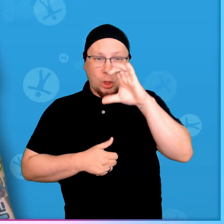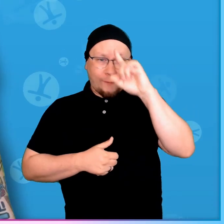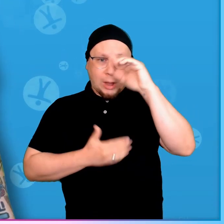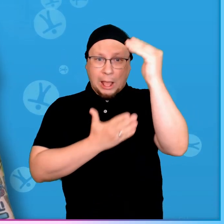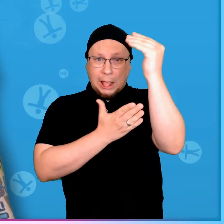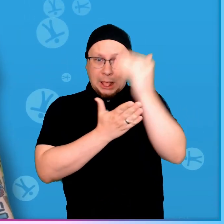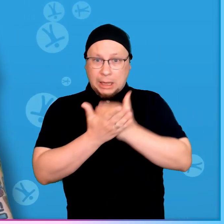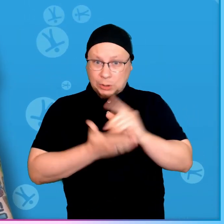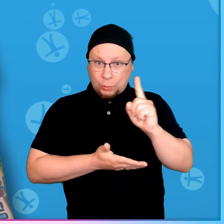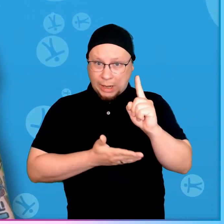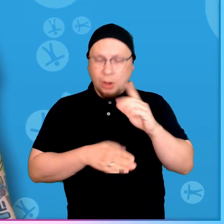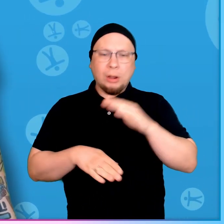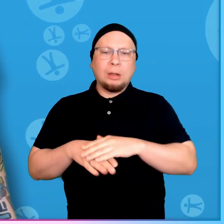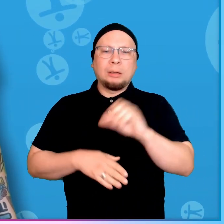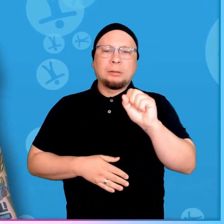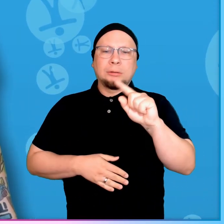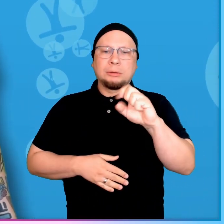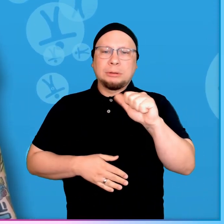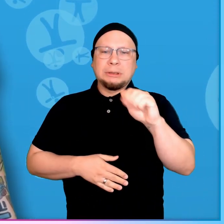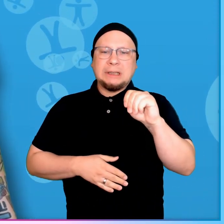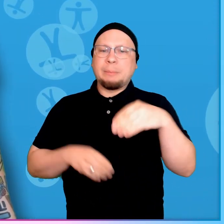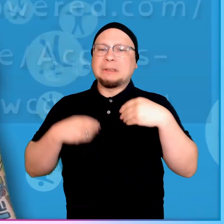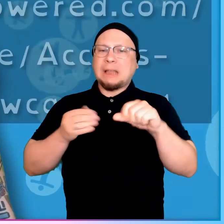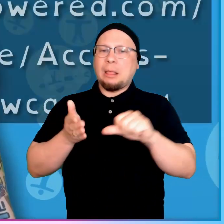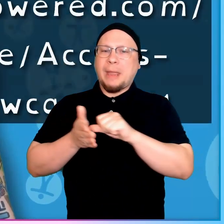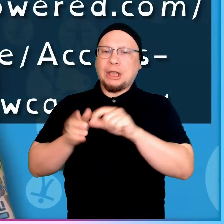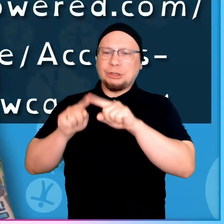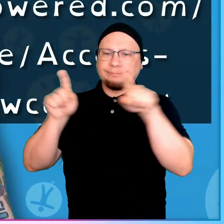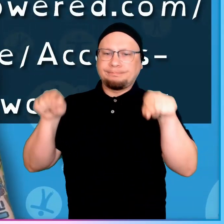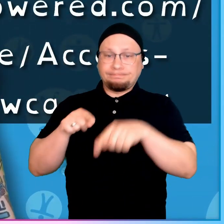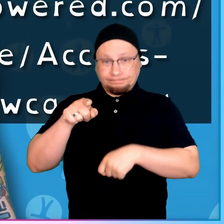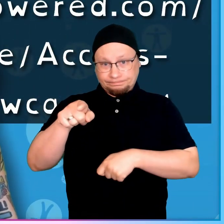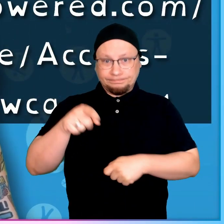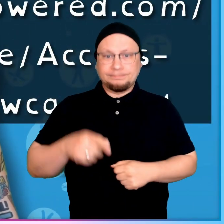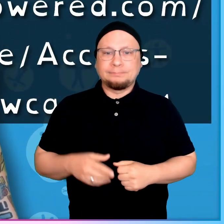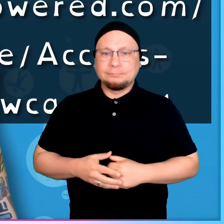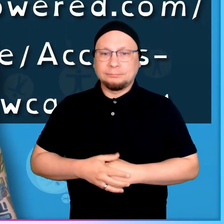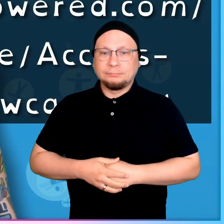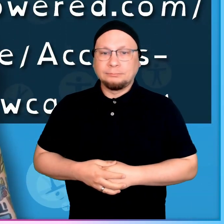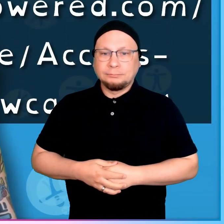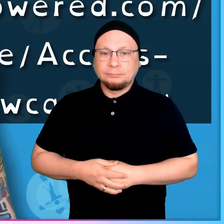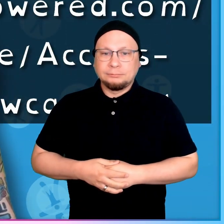Page this year. You can find it at the link on screen now. There you’ll find this year’s showcase